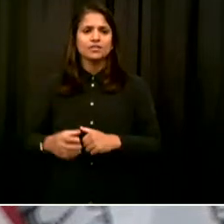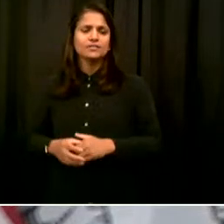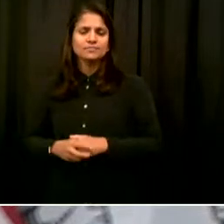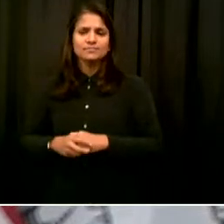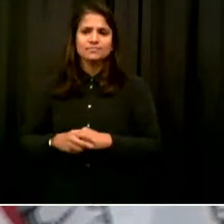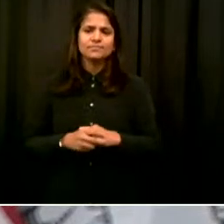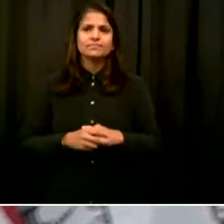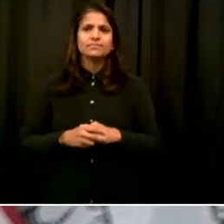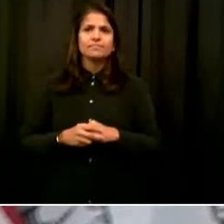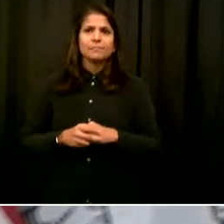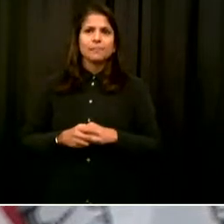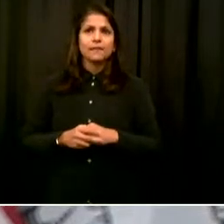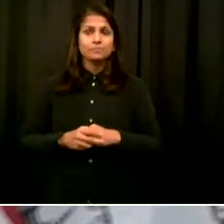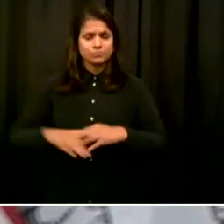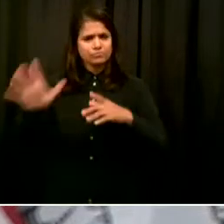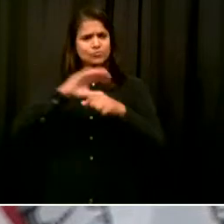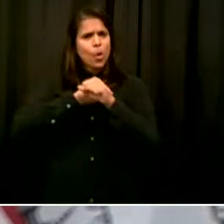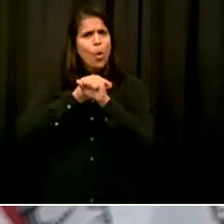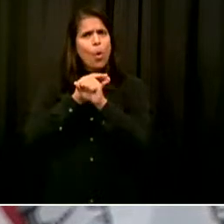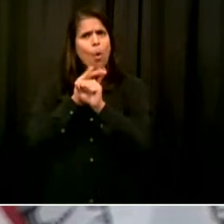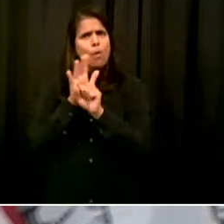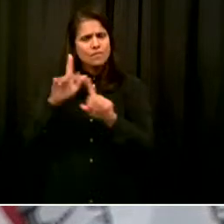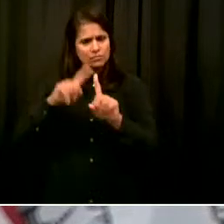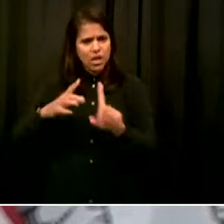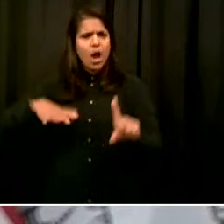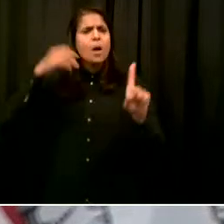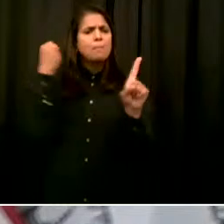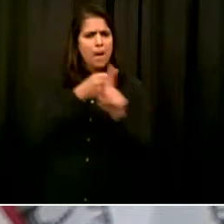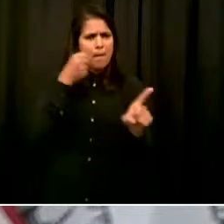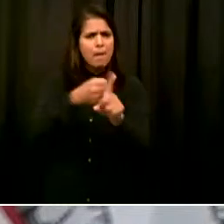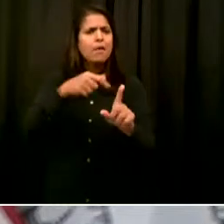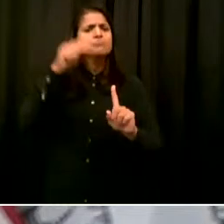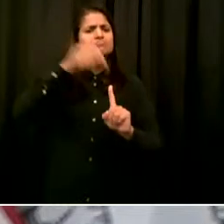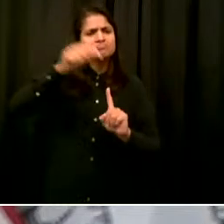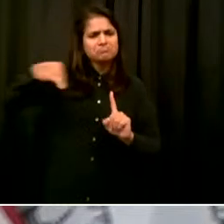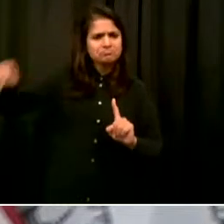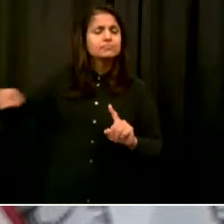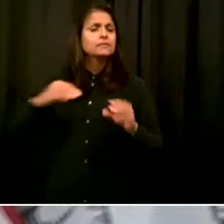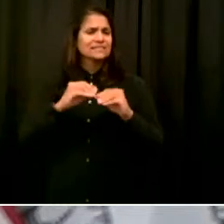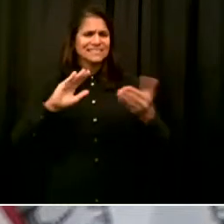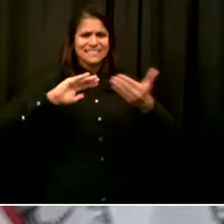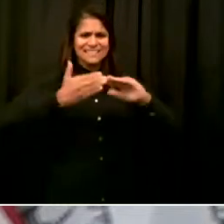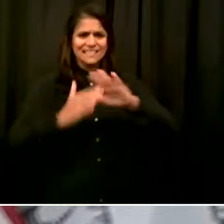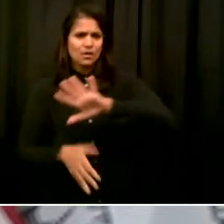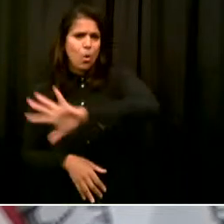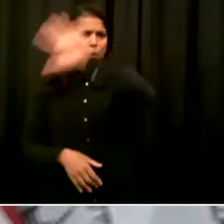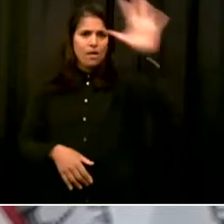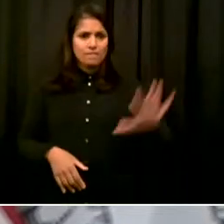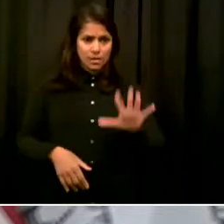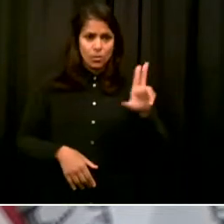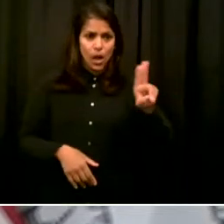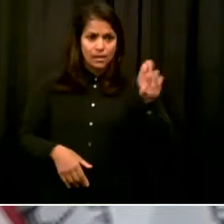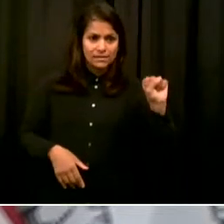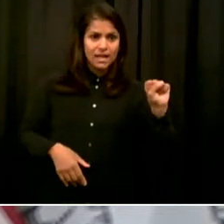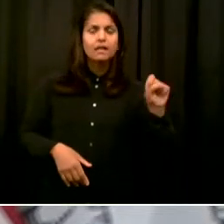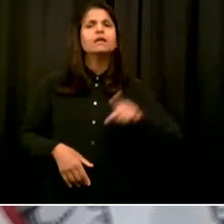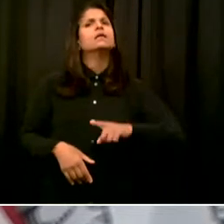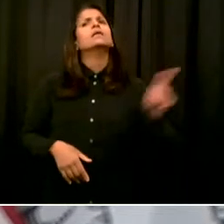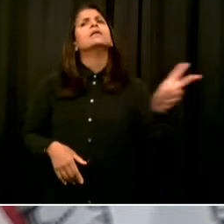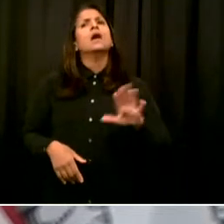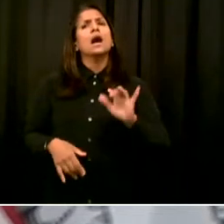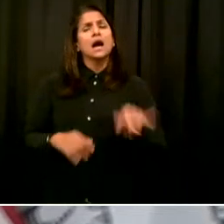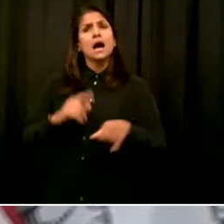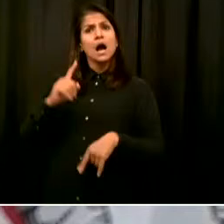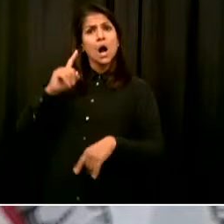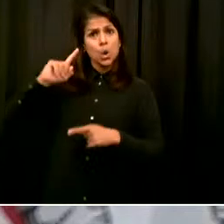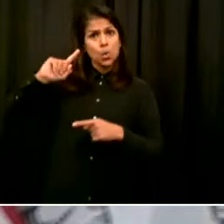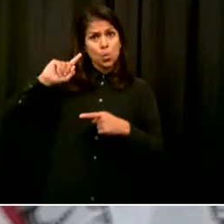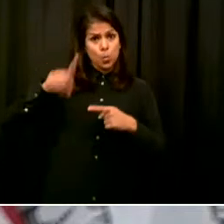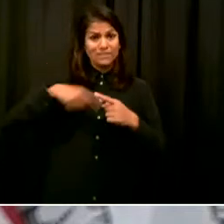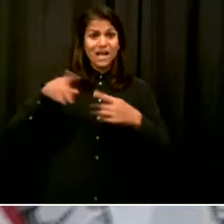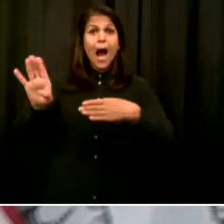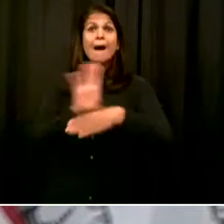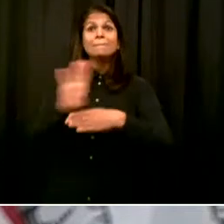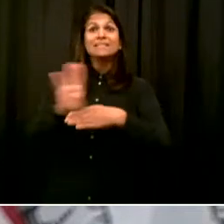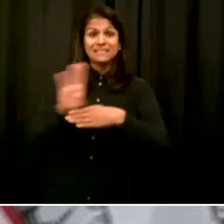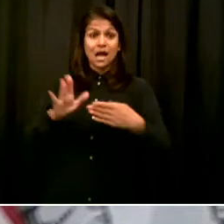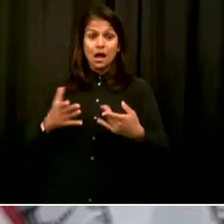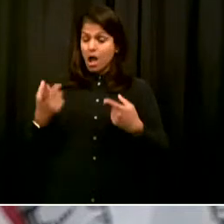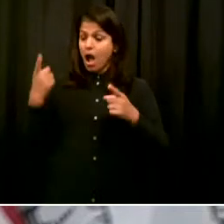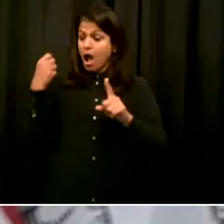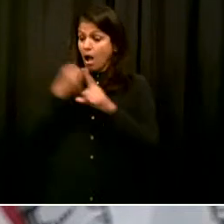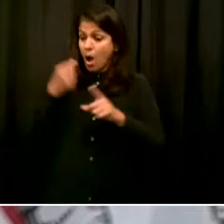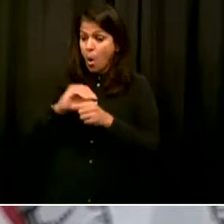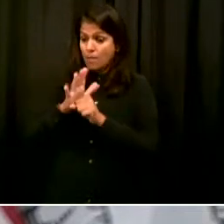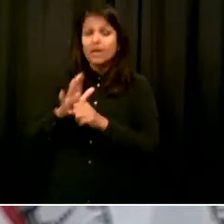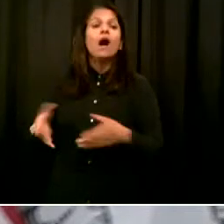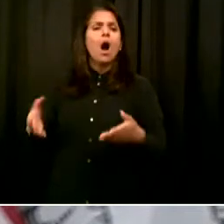Reporter: : AAND MY SECOND